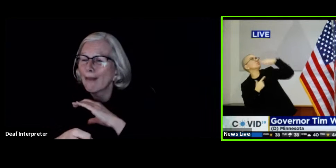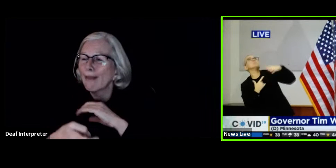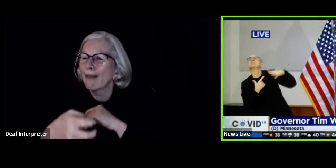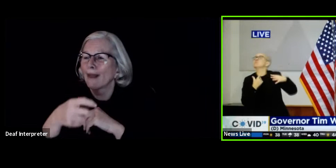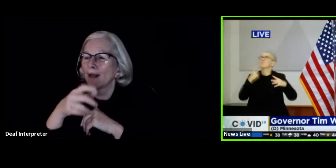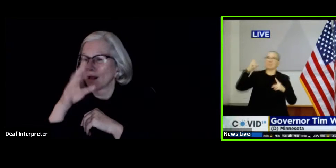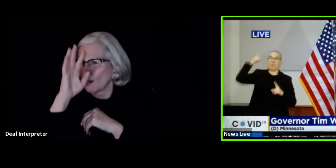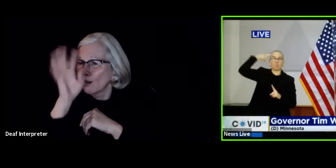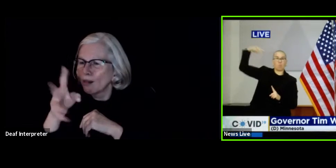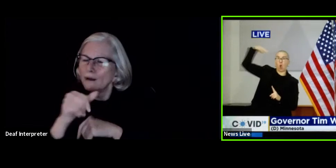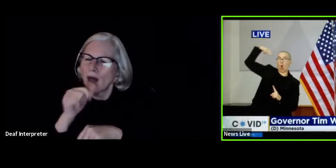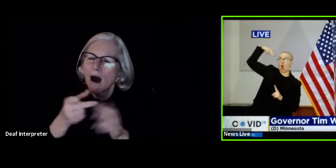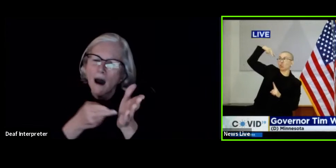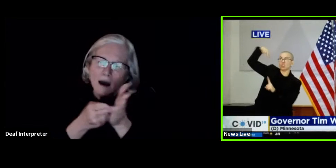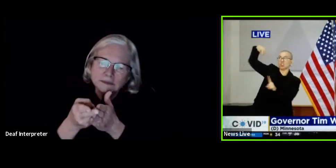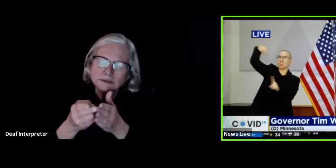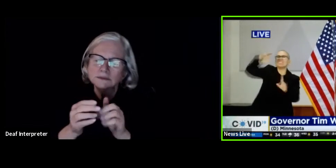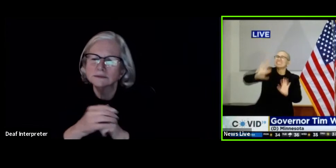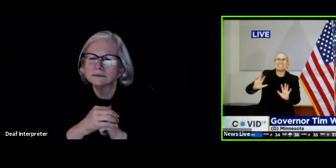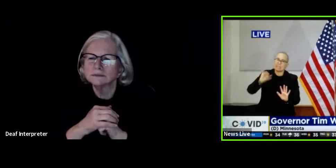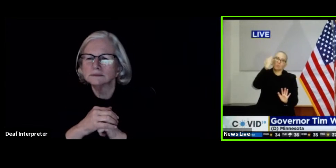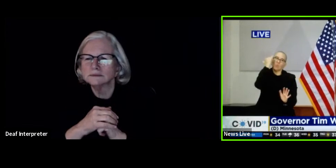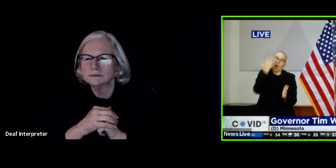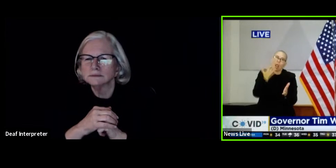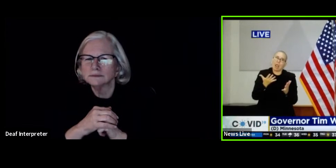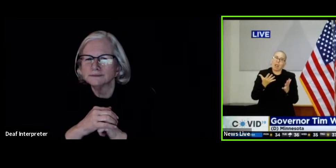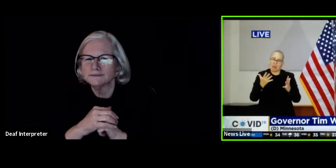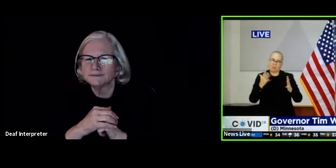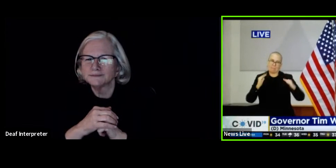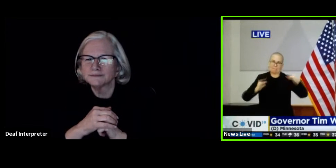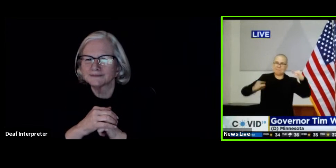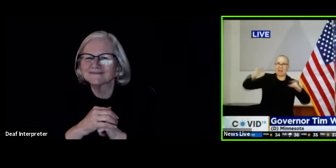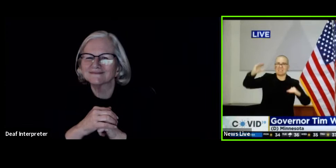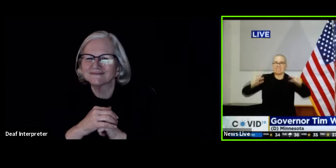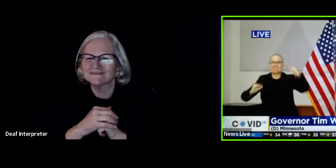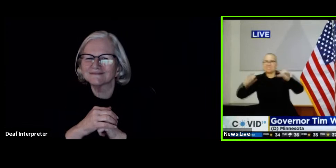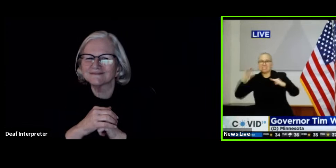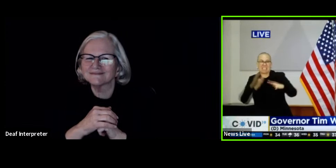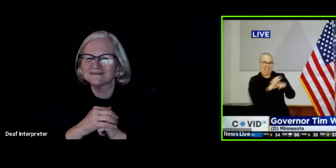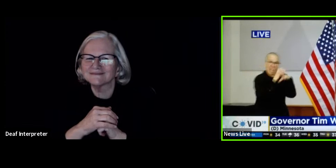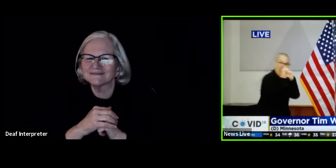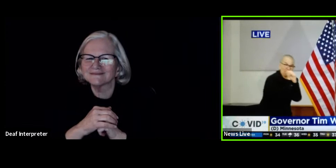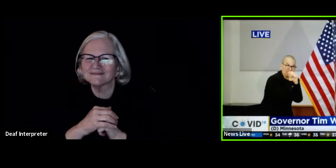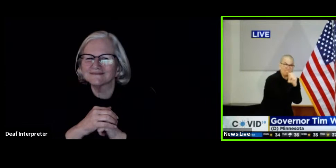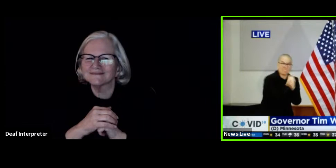SO IT WAS TRYING TO FIND THAT PROPER BALANCE. COMMISSIONER, YOU MAY WANT TO TALK, BECAUSE